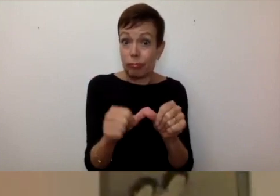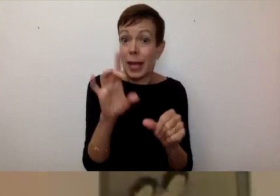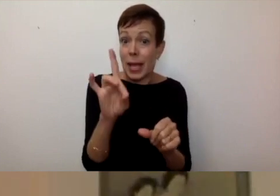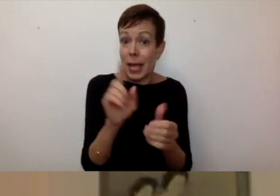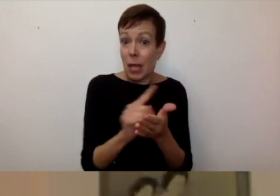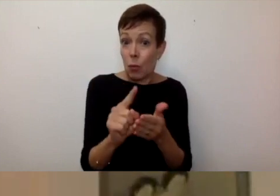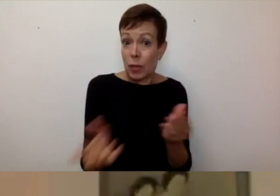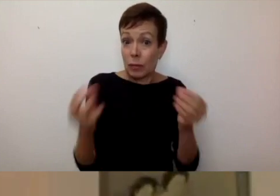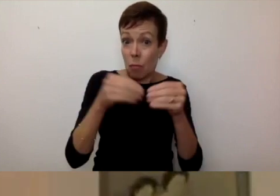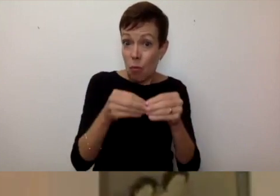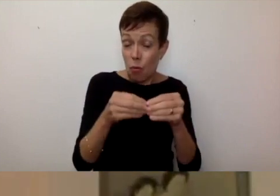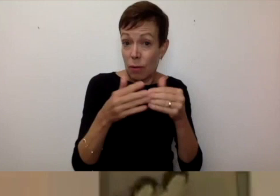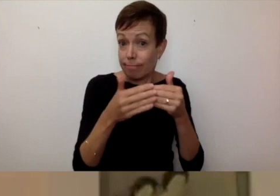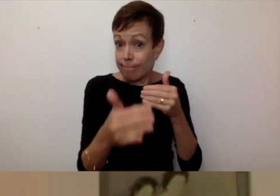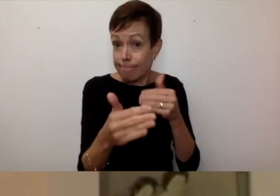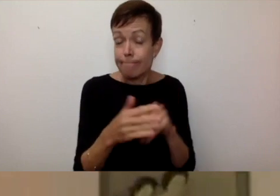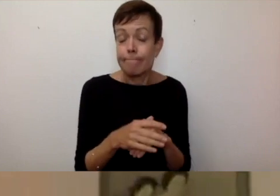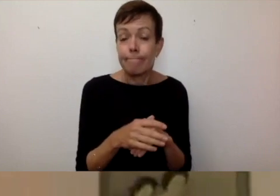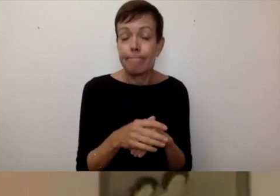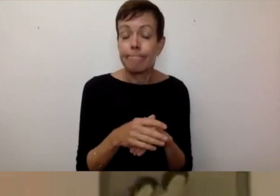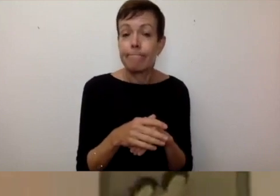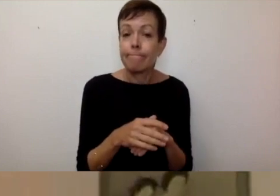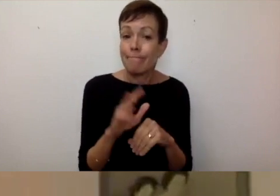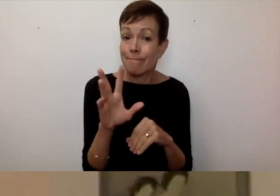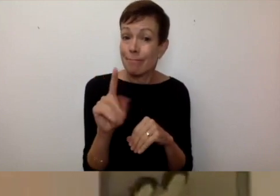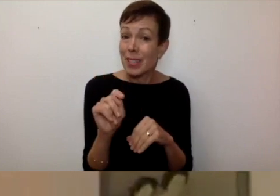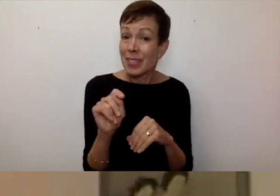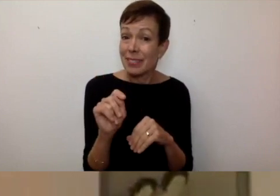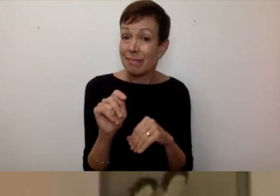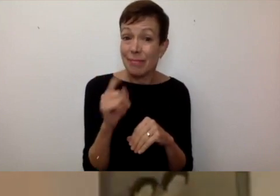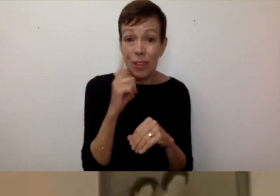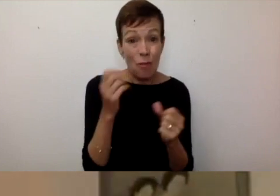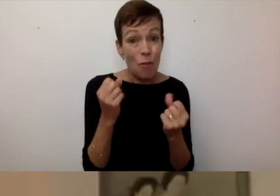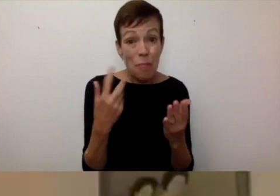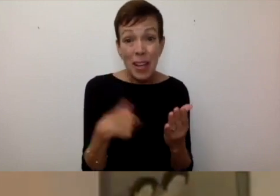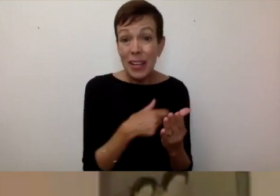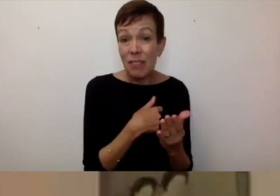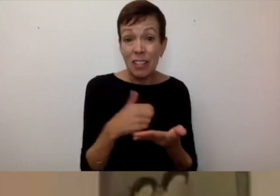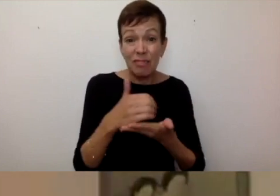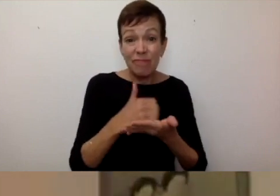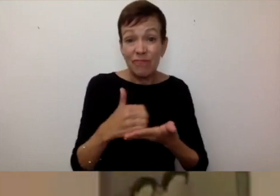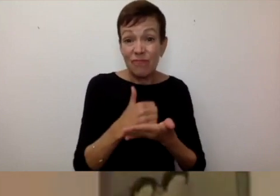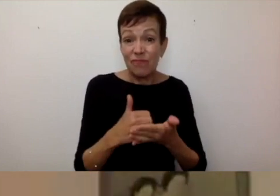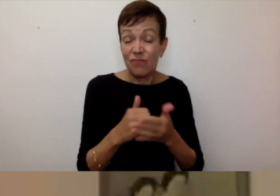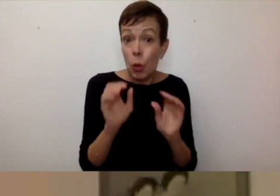but for many of us who are still underemployed or unemployed the next few